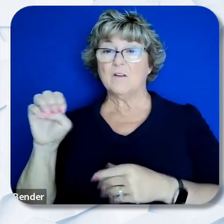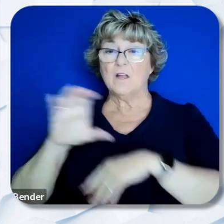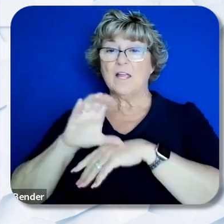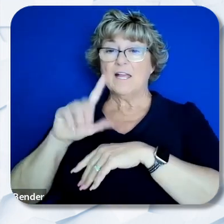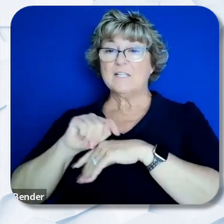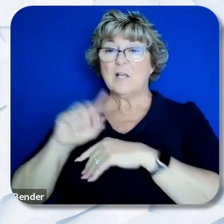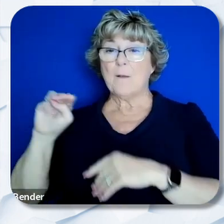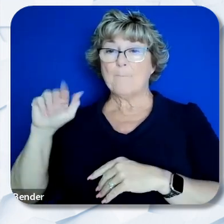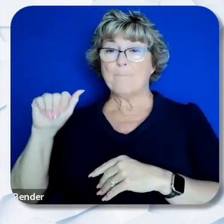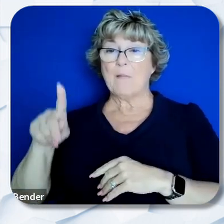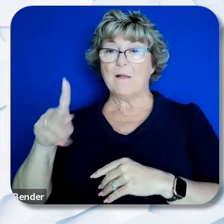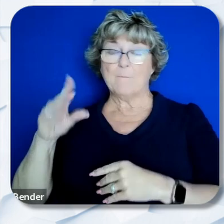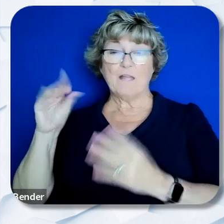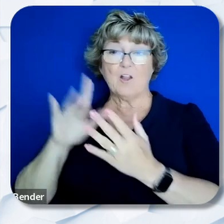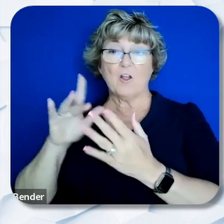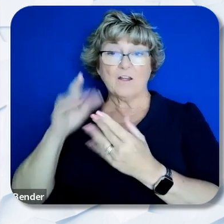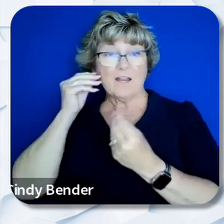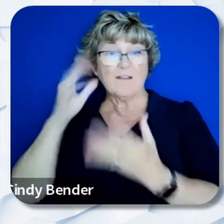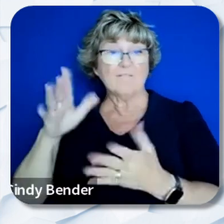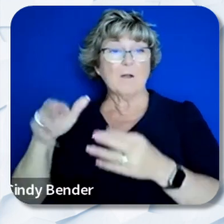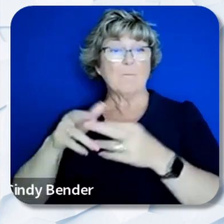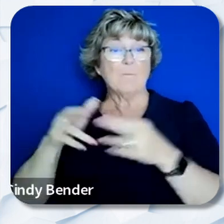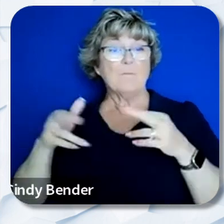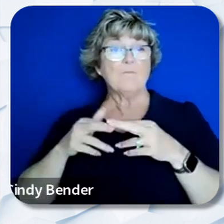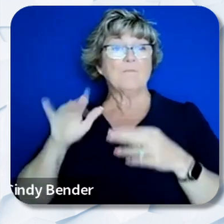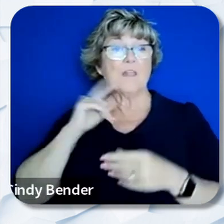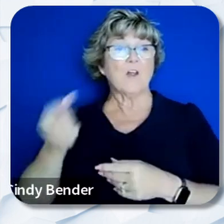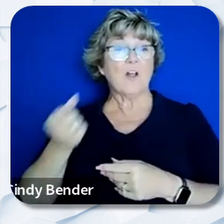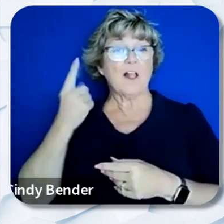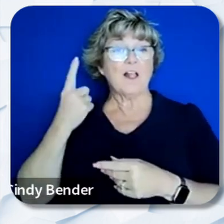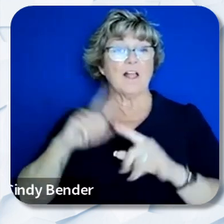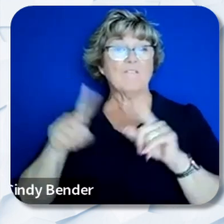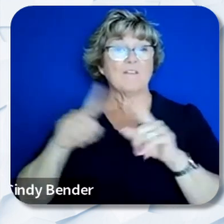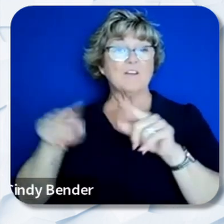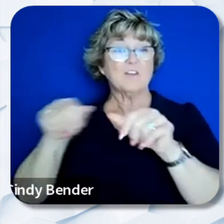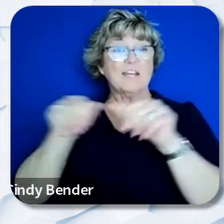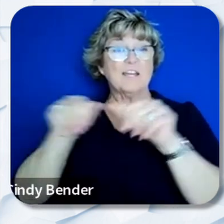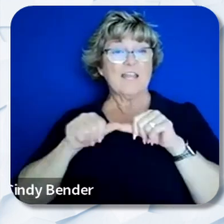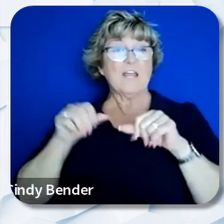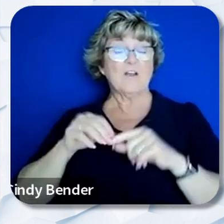and contact information by region. There are 11 different regions in California. We have